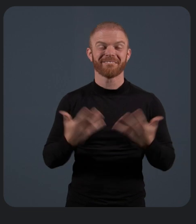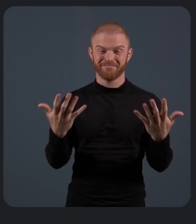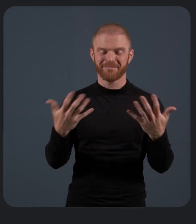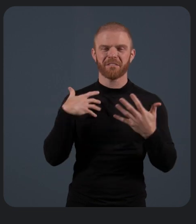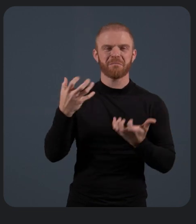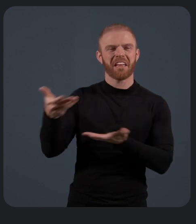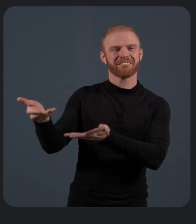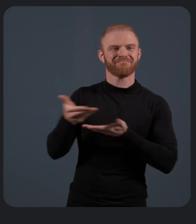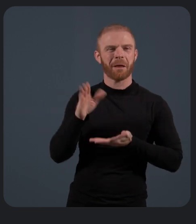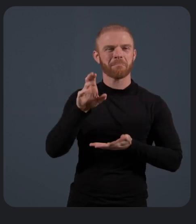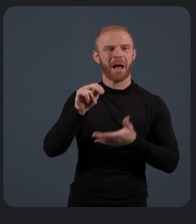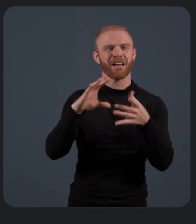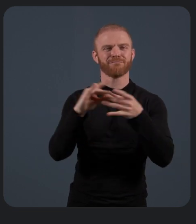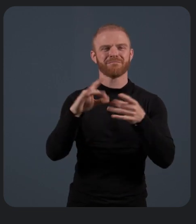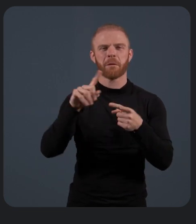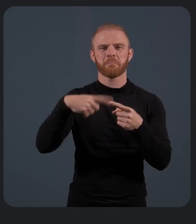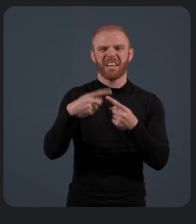to talk to you about recent updates in web development.